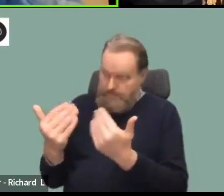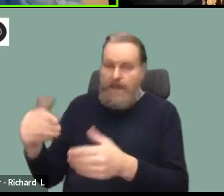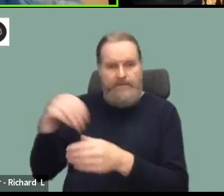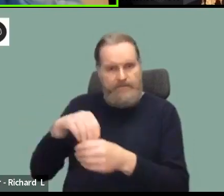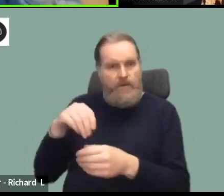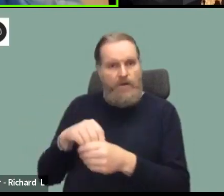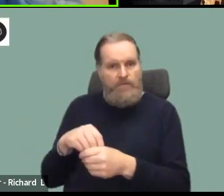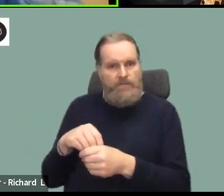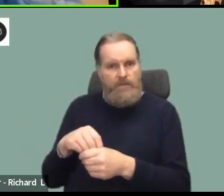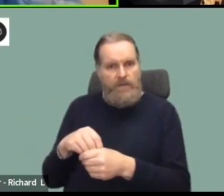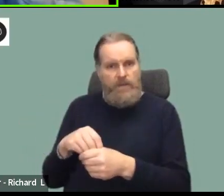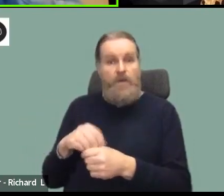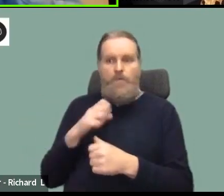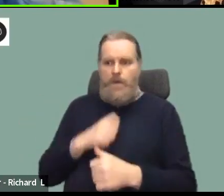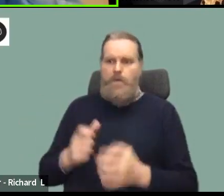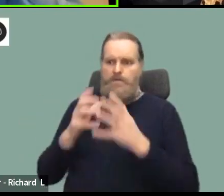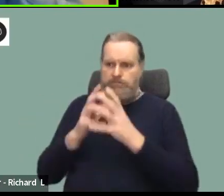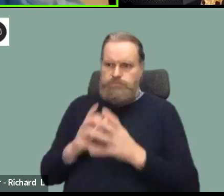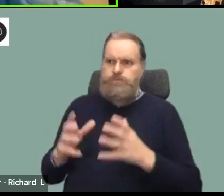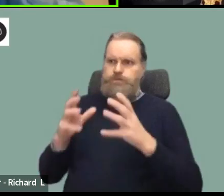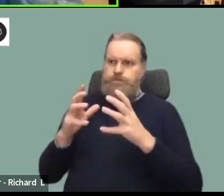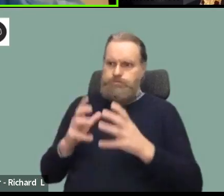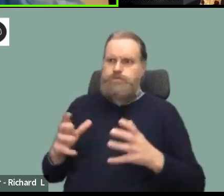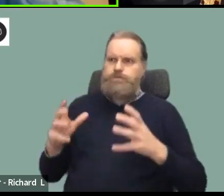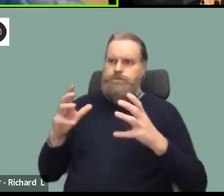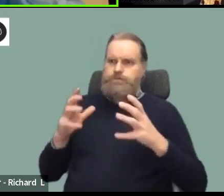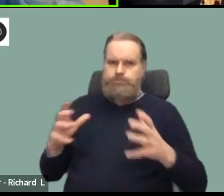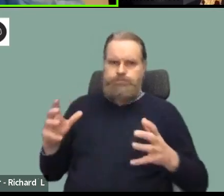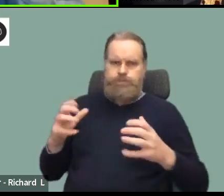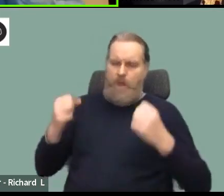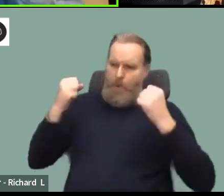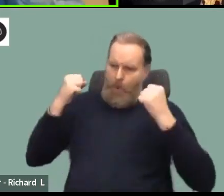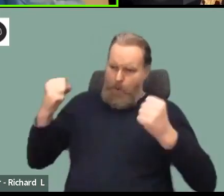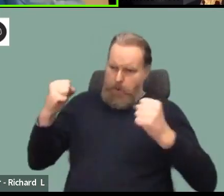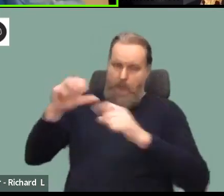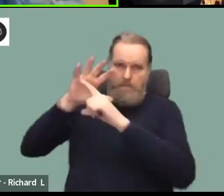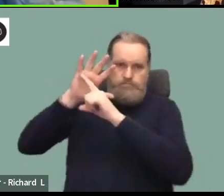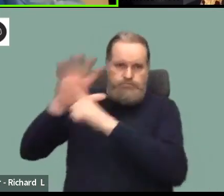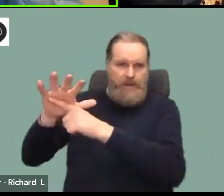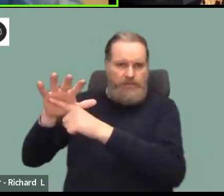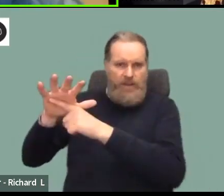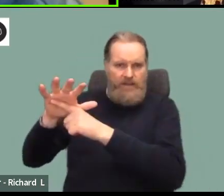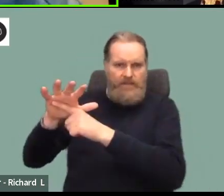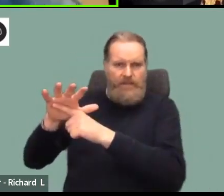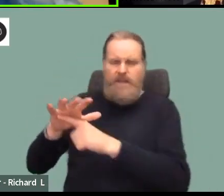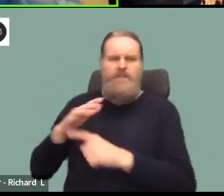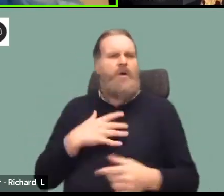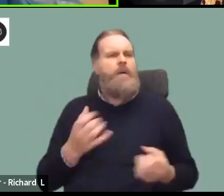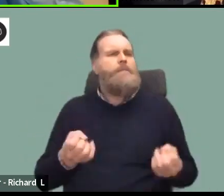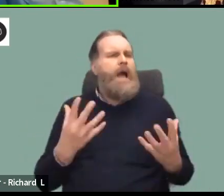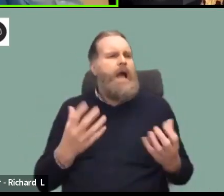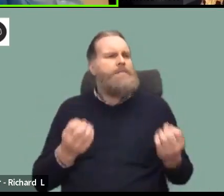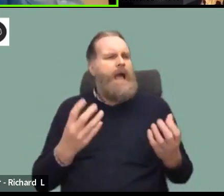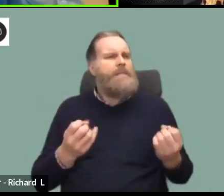haven't seen before, so haven't seen before starting with the historic boat rowing. and pulling serious pressure and pulling serious pressure on not and pulling serious pressure on , not one where we're seeing to